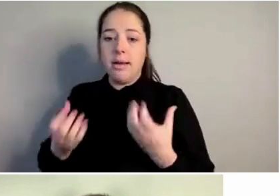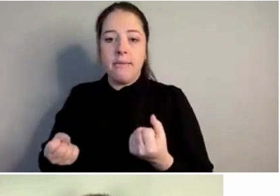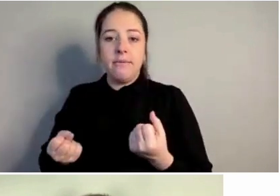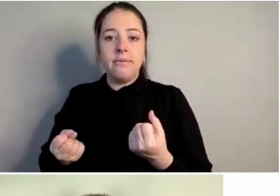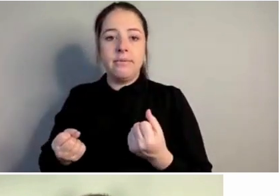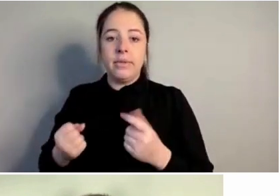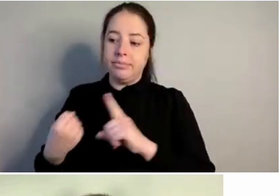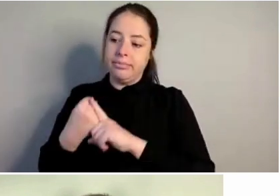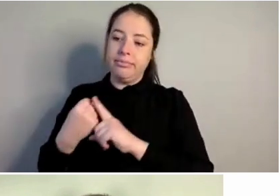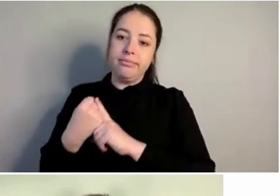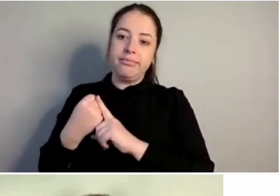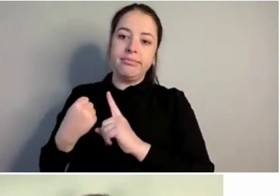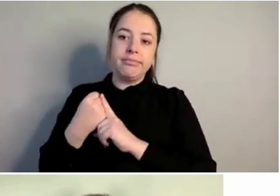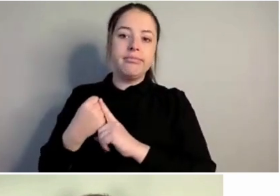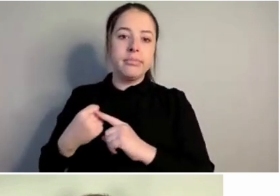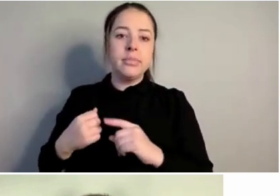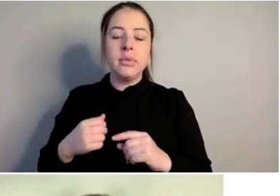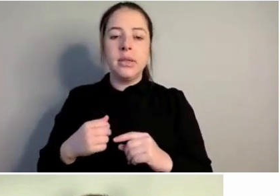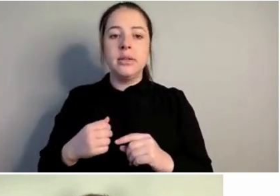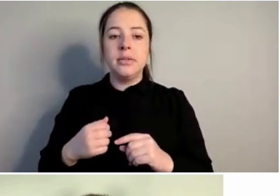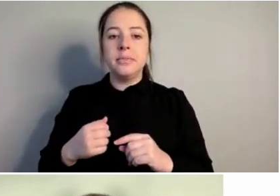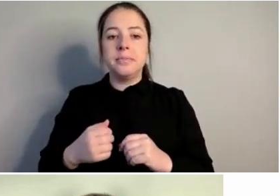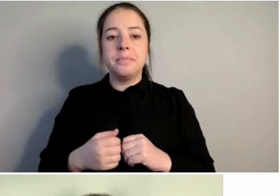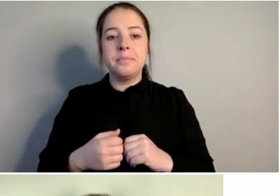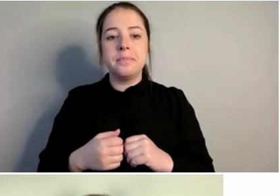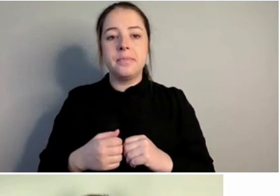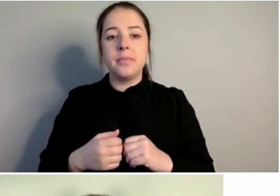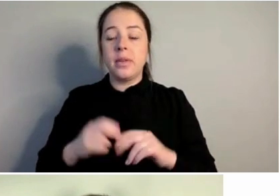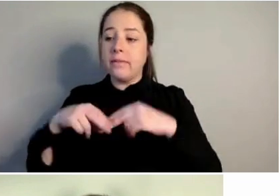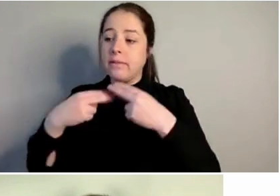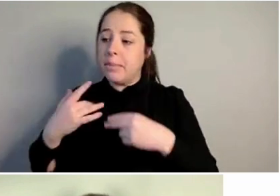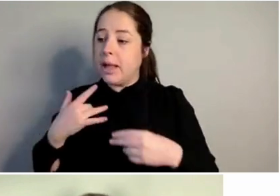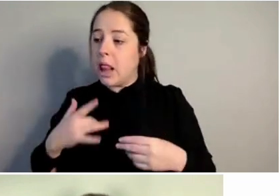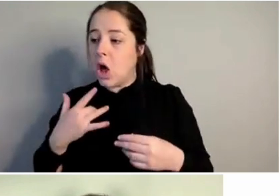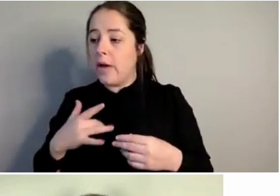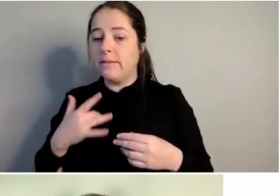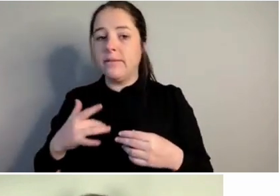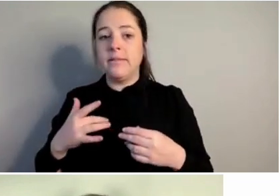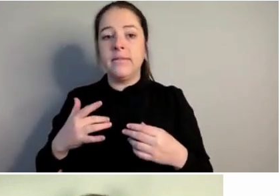might start to evolve. Family lives are complex.